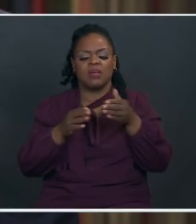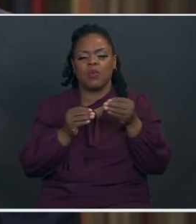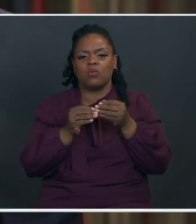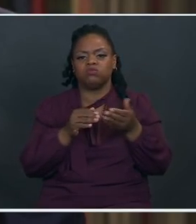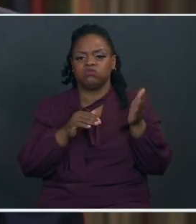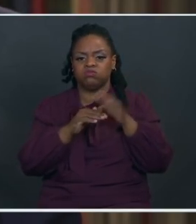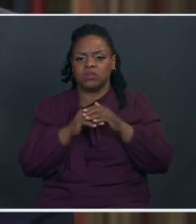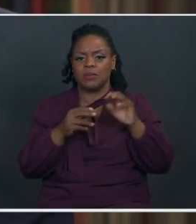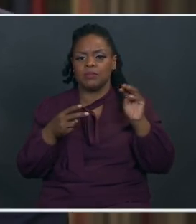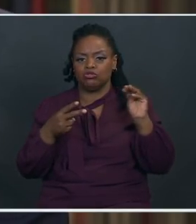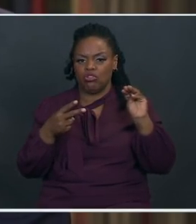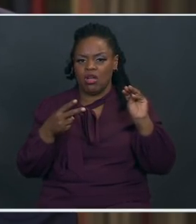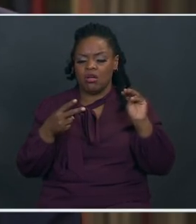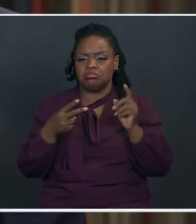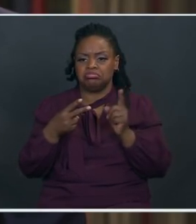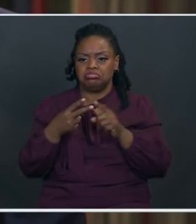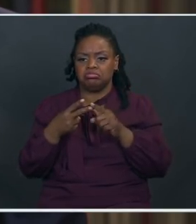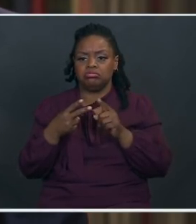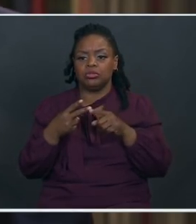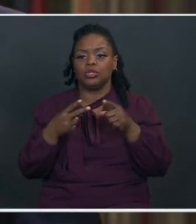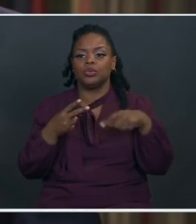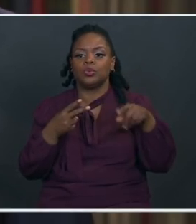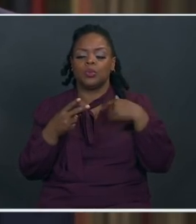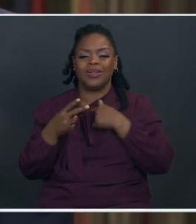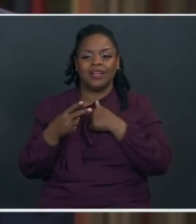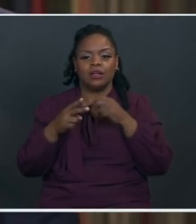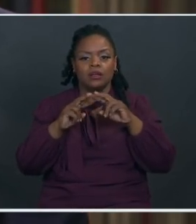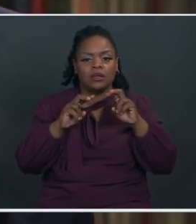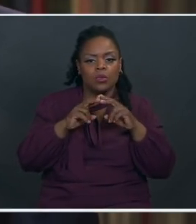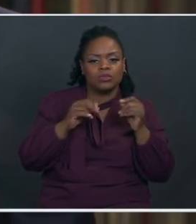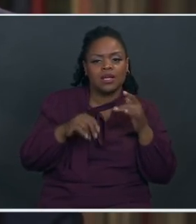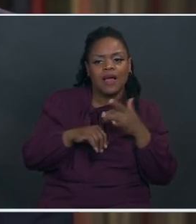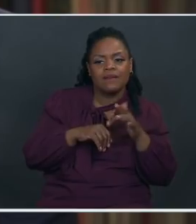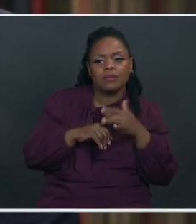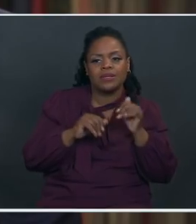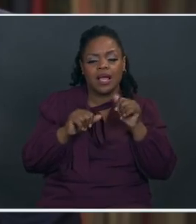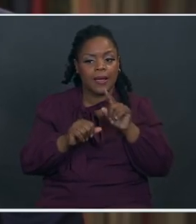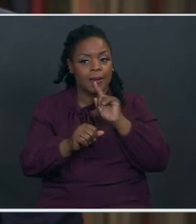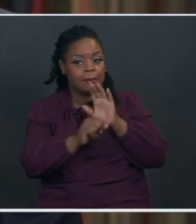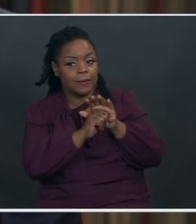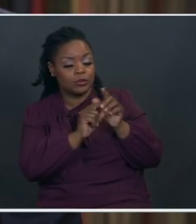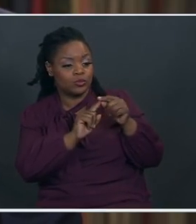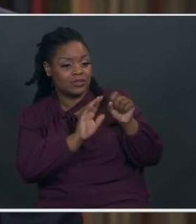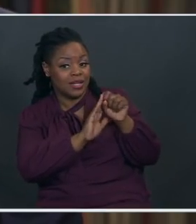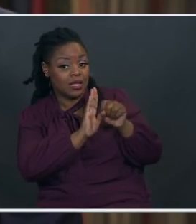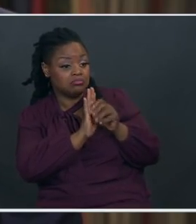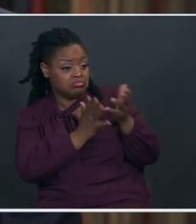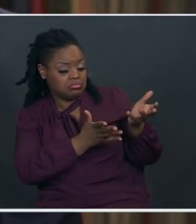so that we can make a commitment to states. Very importantly, we need to add predictability into this process.